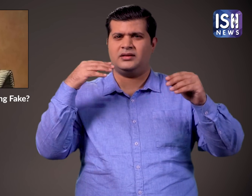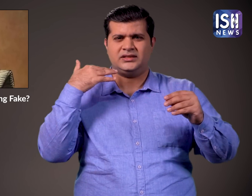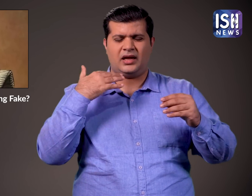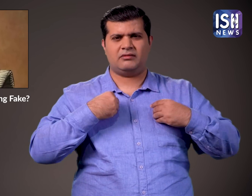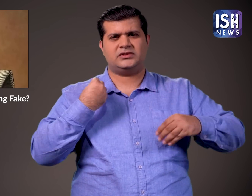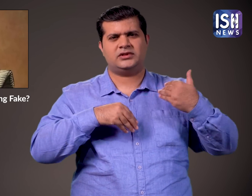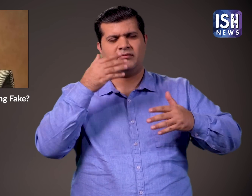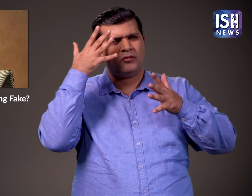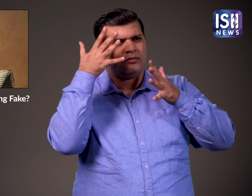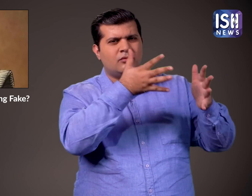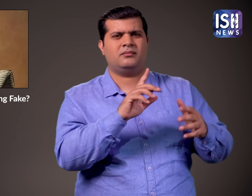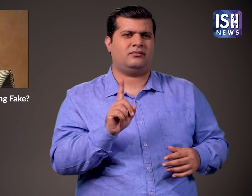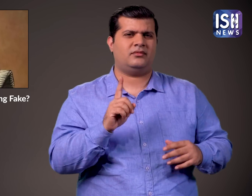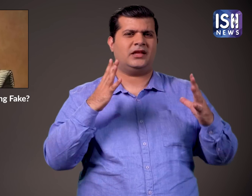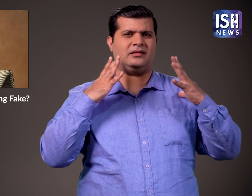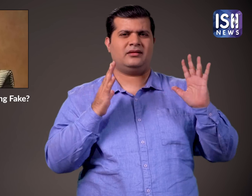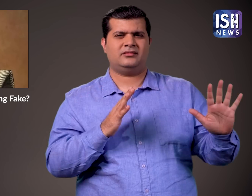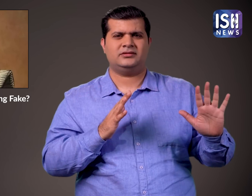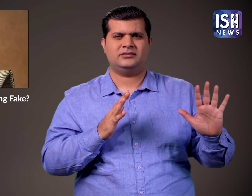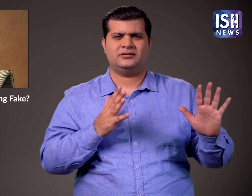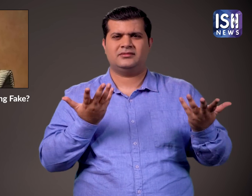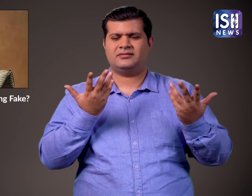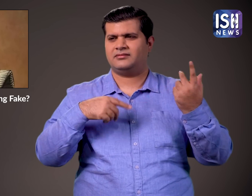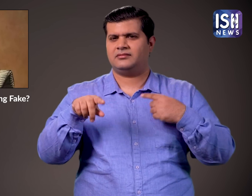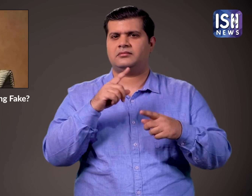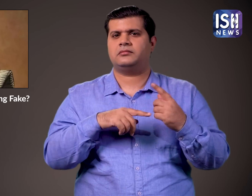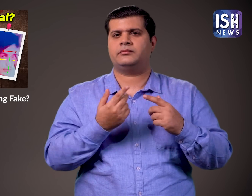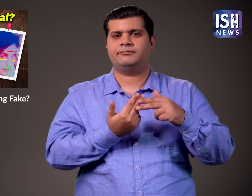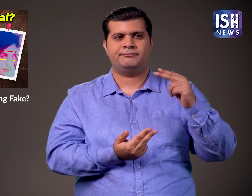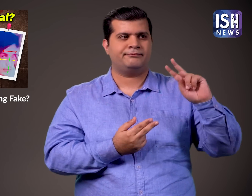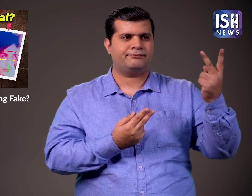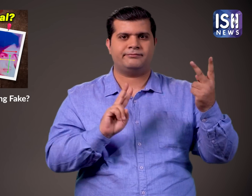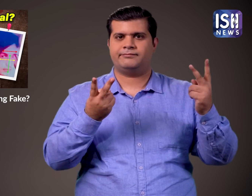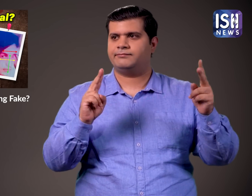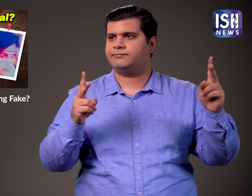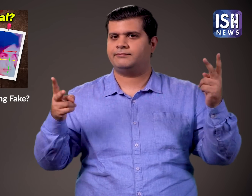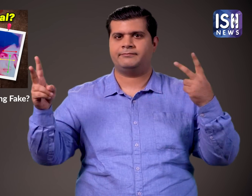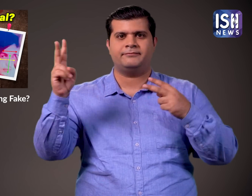Saif is already suffering and this will traumatize him further. There are many versions to Saif's incident.